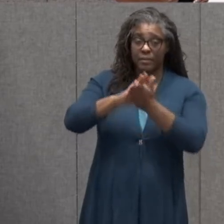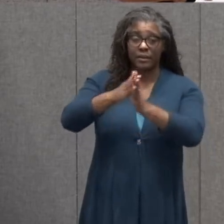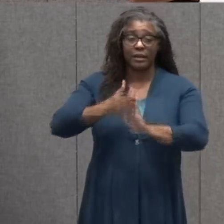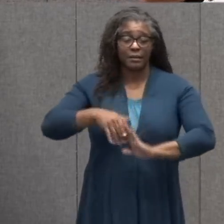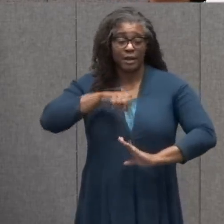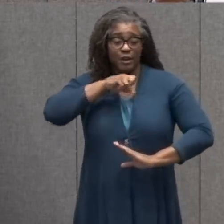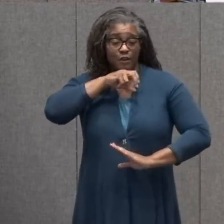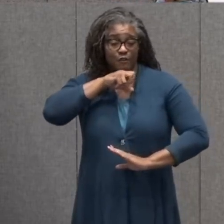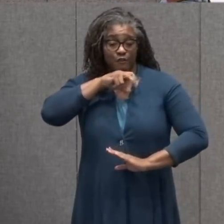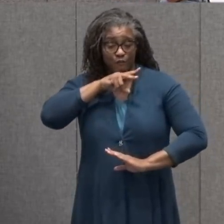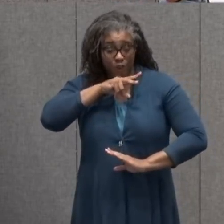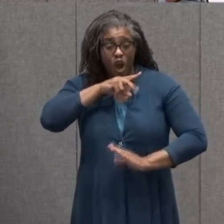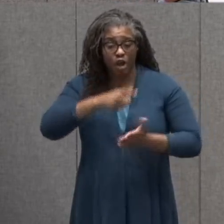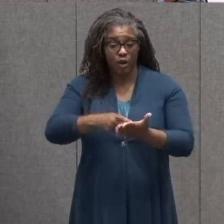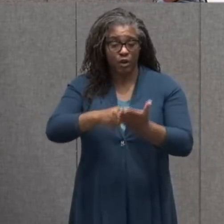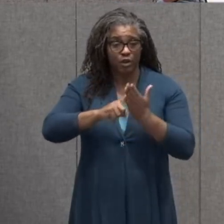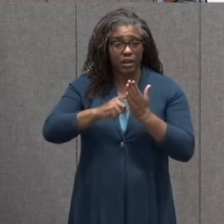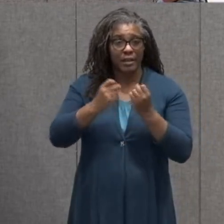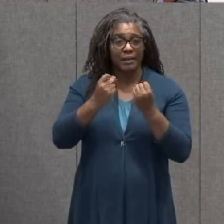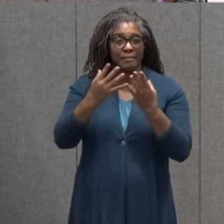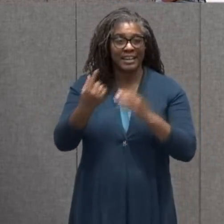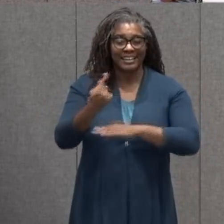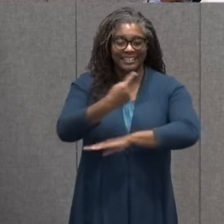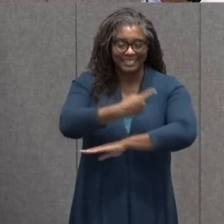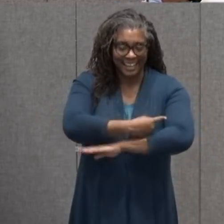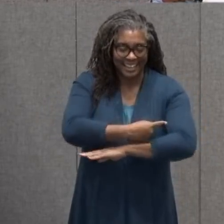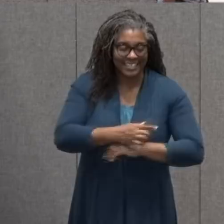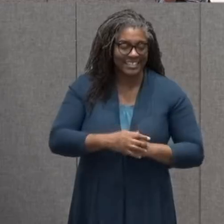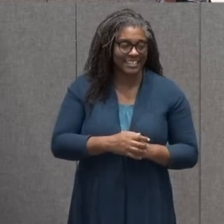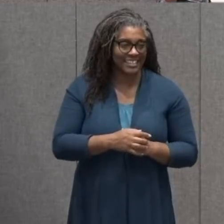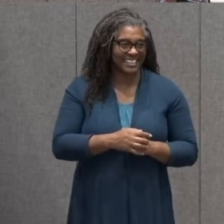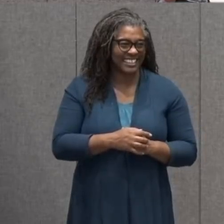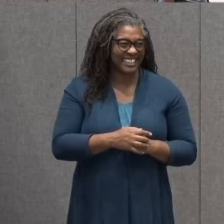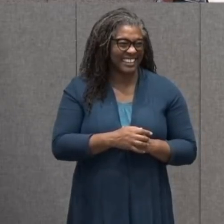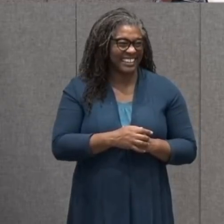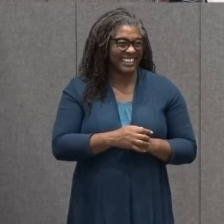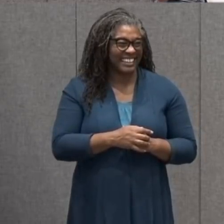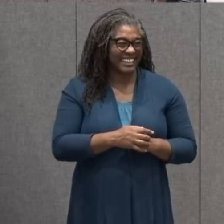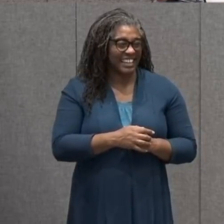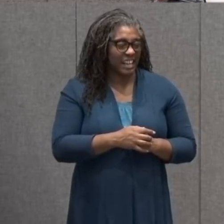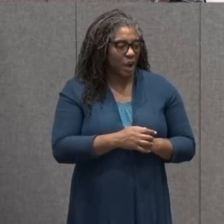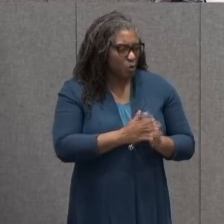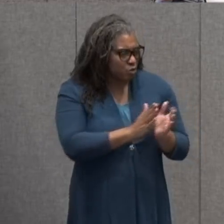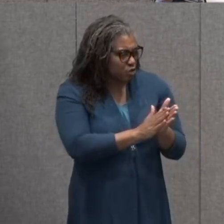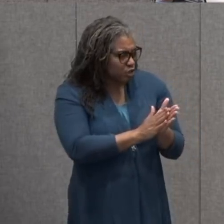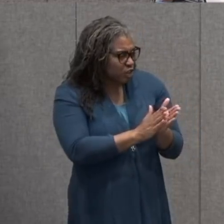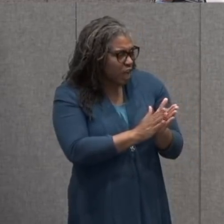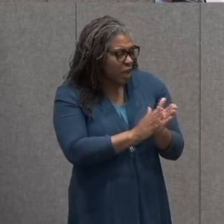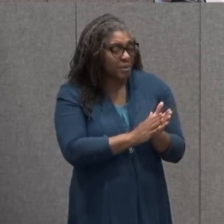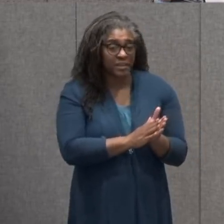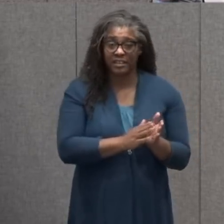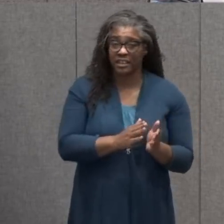I'm gonna give myself, us, I'm gonna give our team two points for that one. Did we do it in a minute? Awesome.